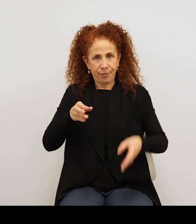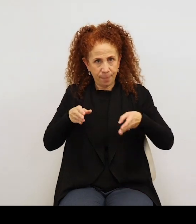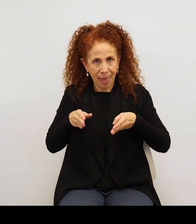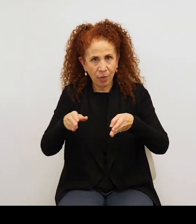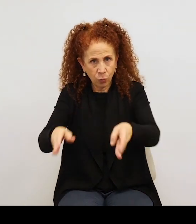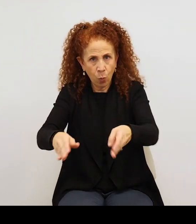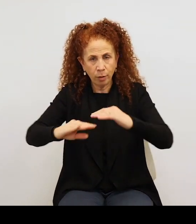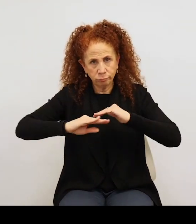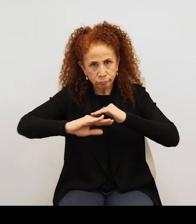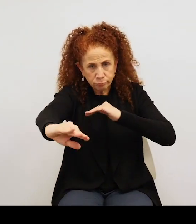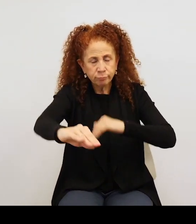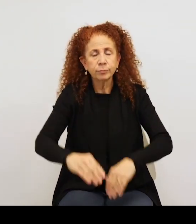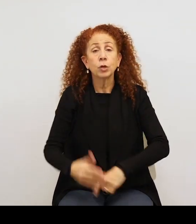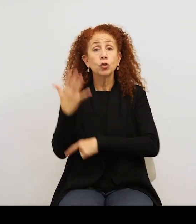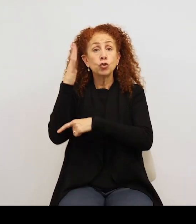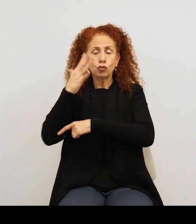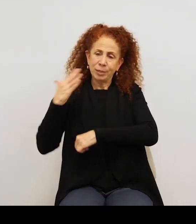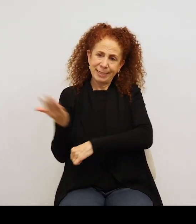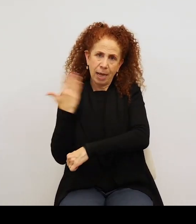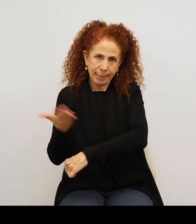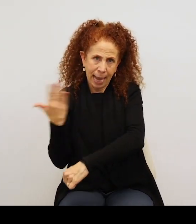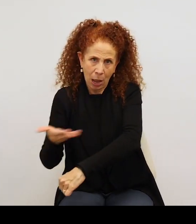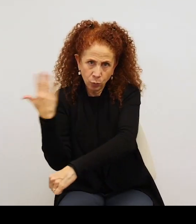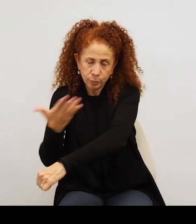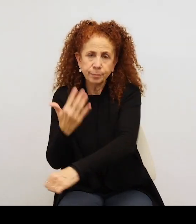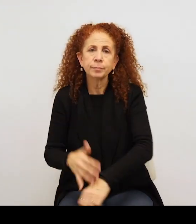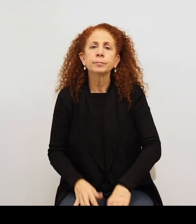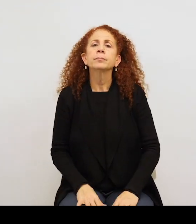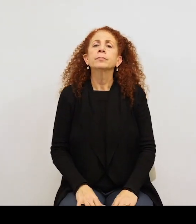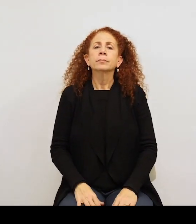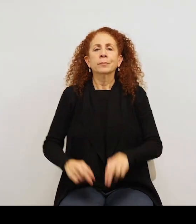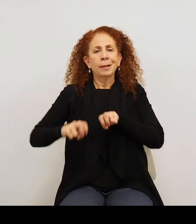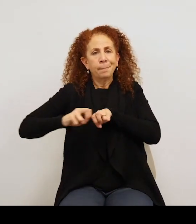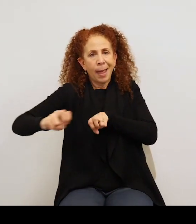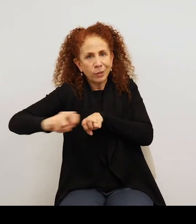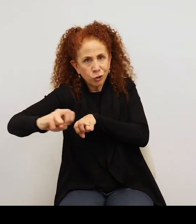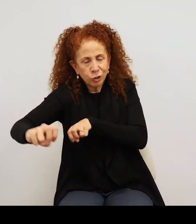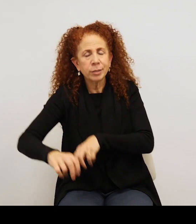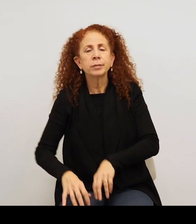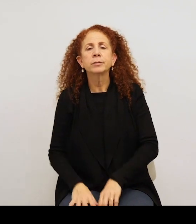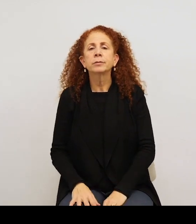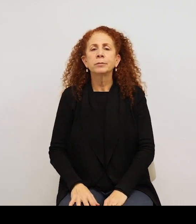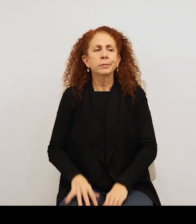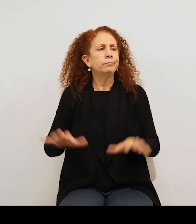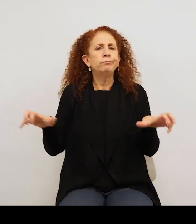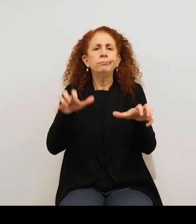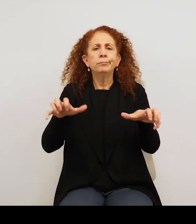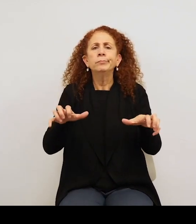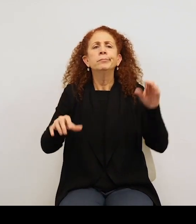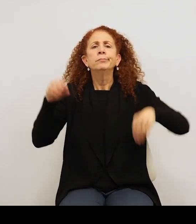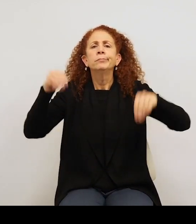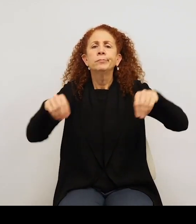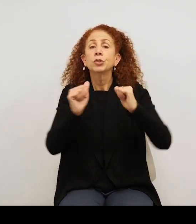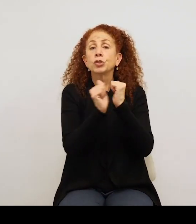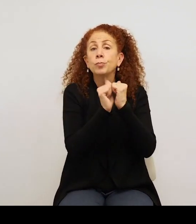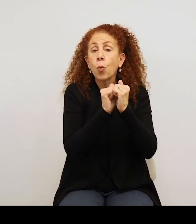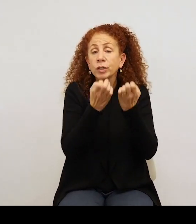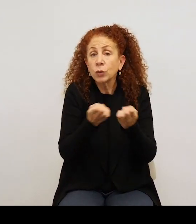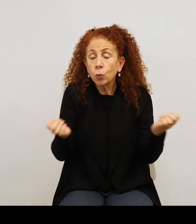to cut down a lot of trees, to put some benches there, to add some other-- to add some sports equipment.